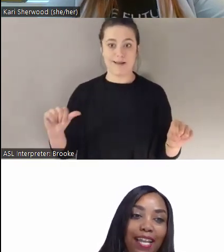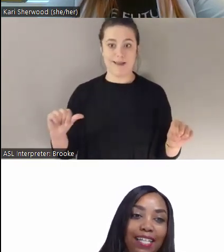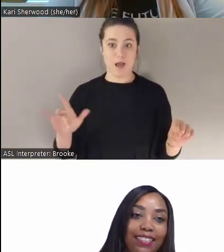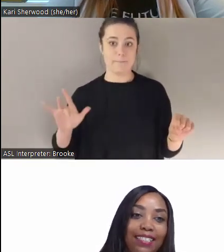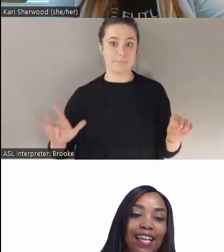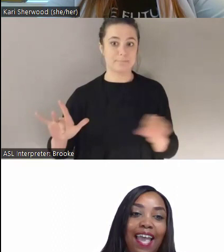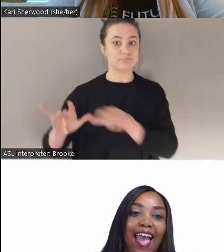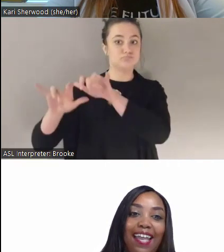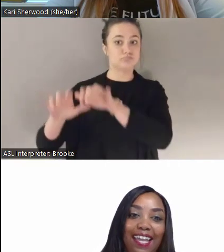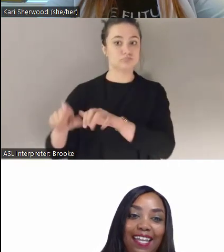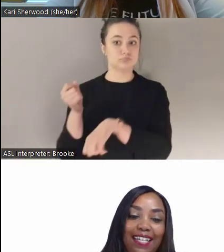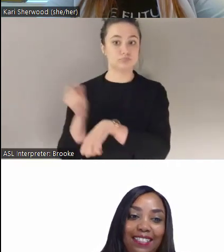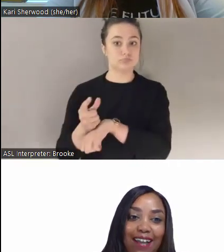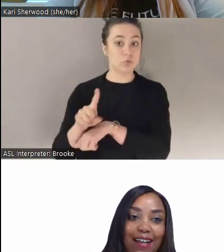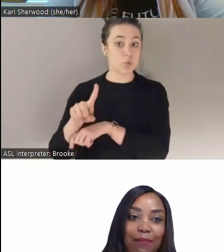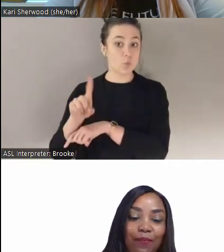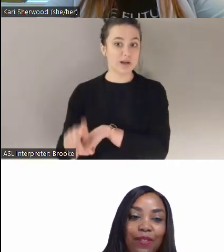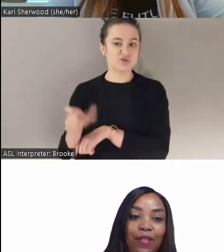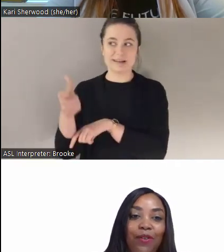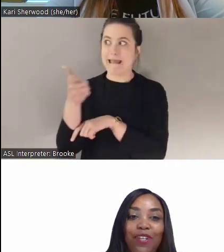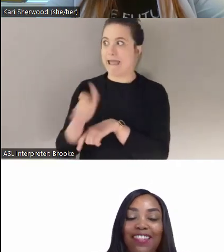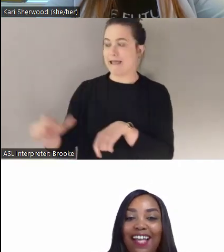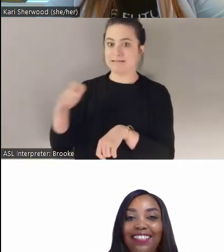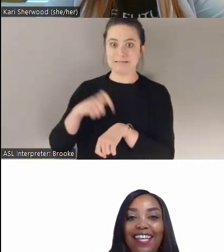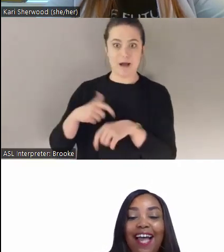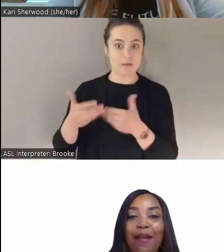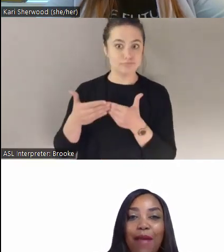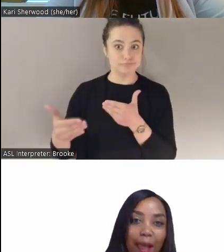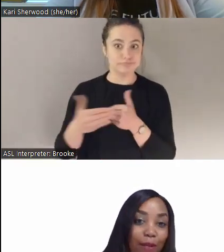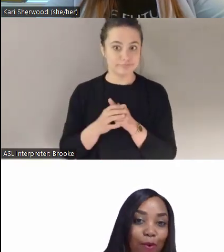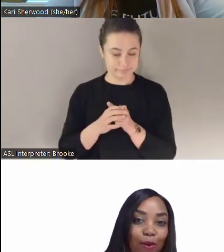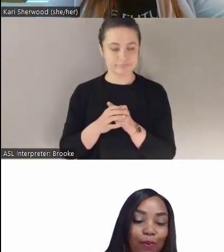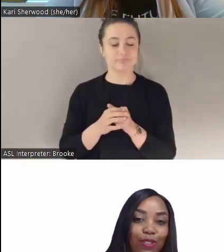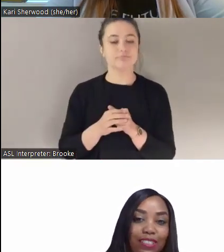panelist at any time. With that said, I'm happy to welcome you to